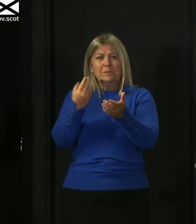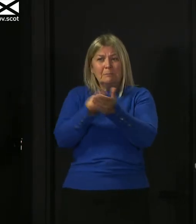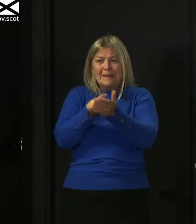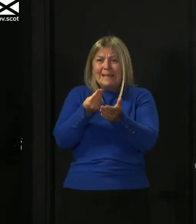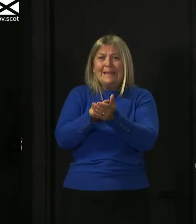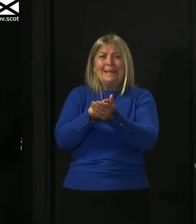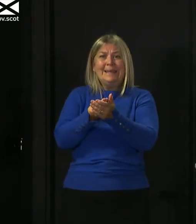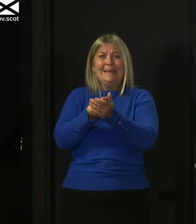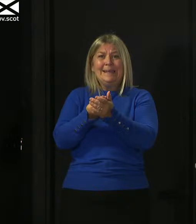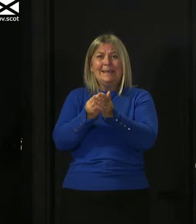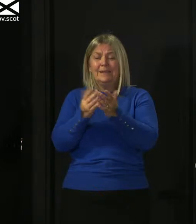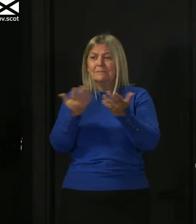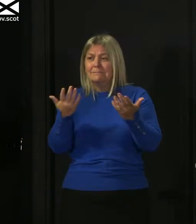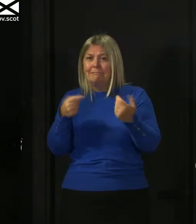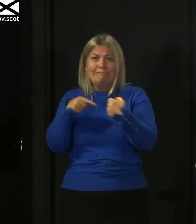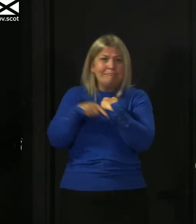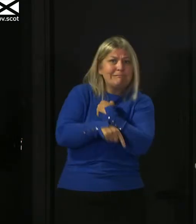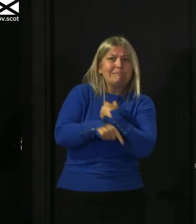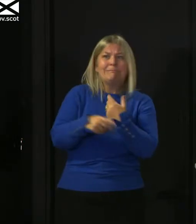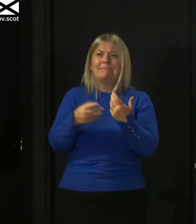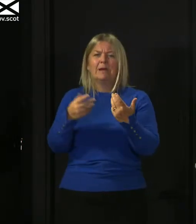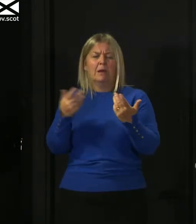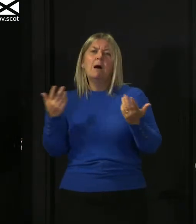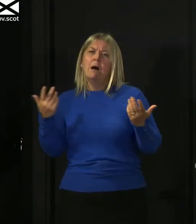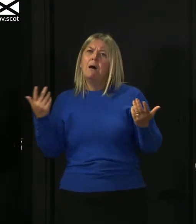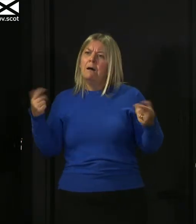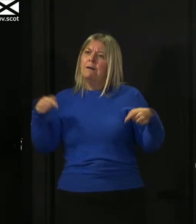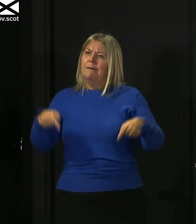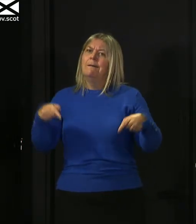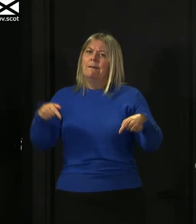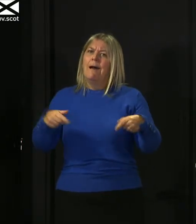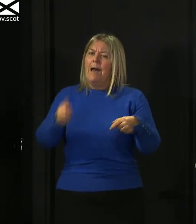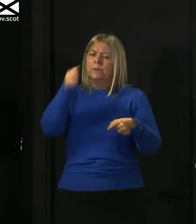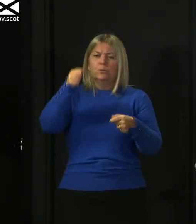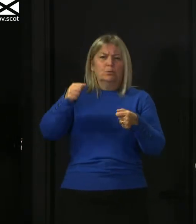economic circumstances of the measures, the lockdown measures that have been necessary to